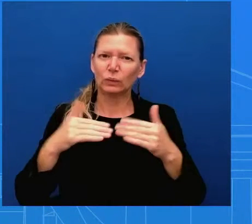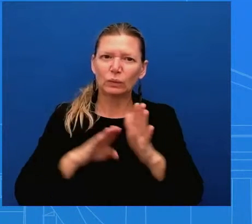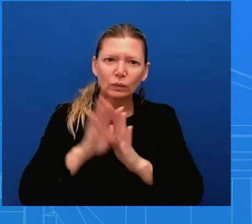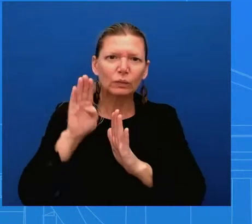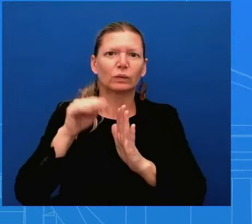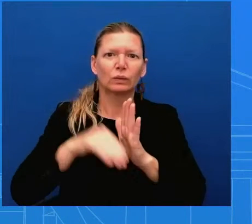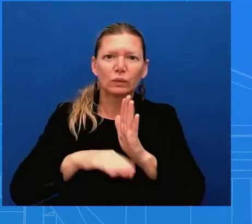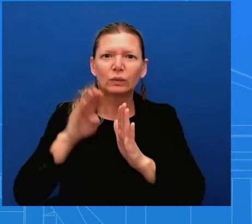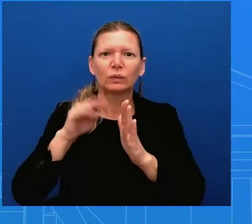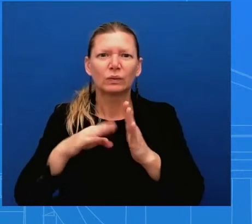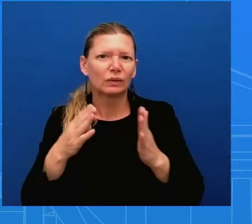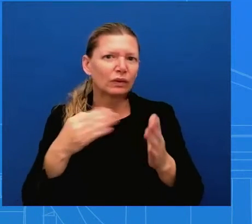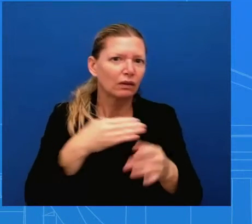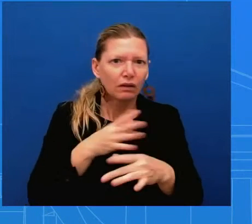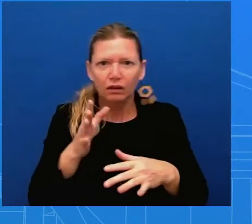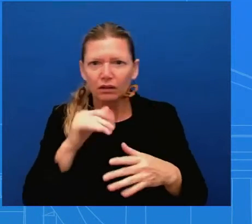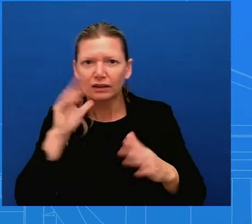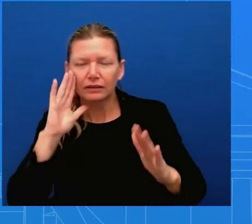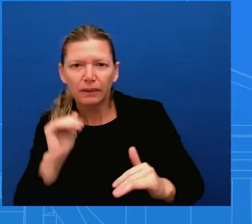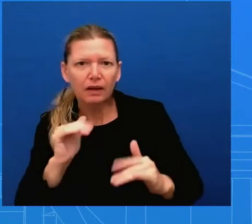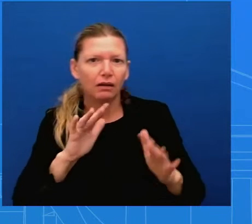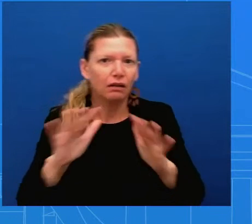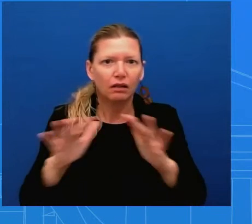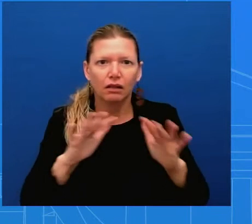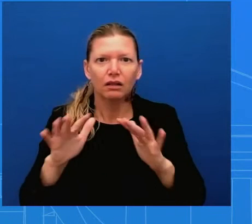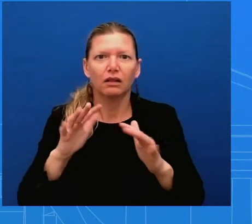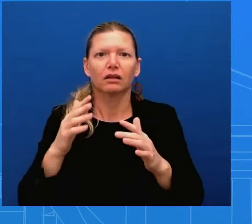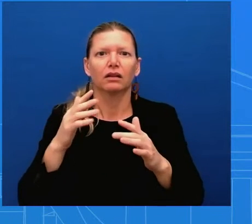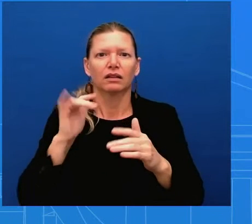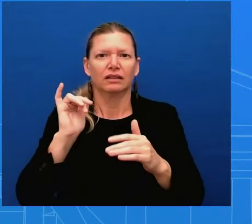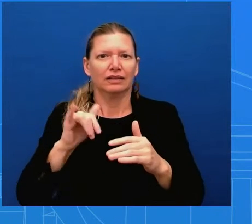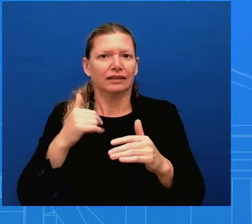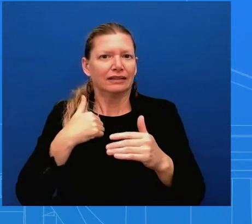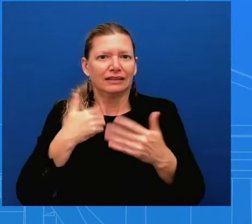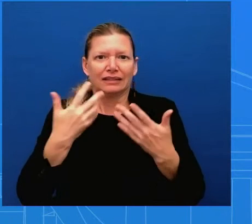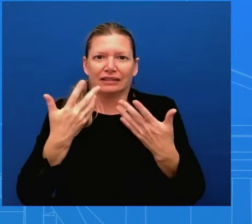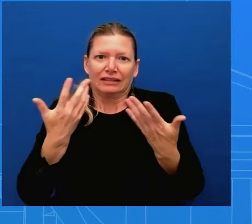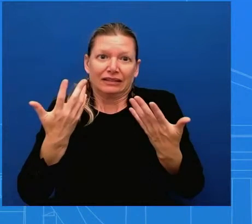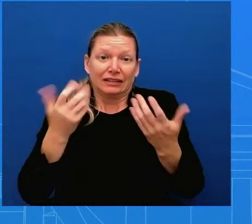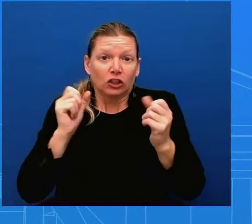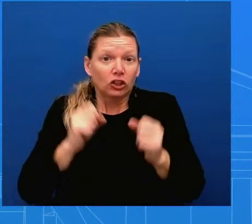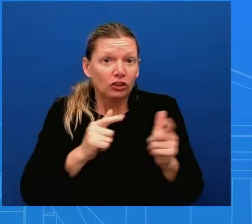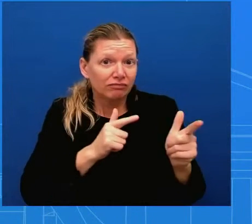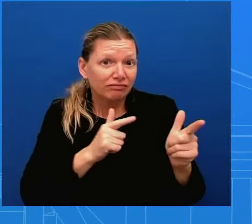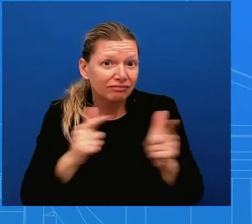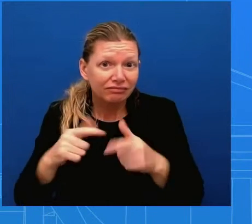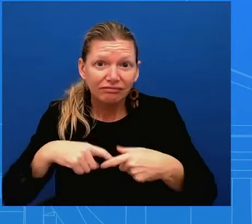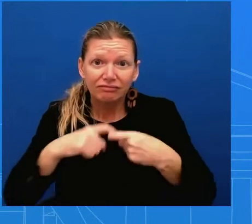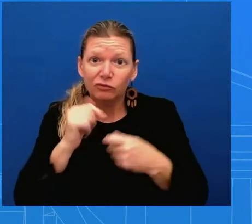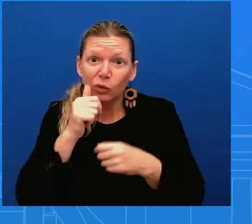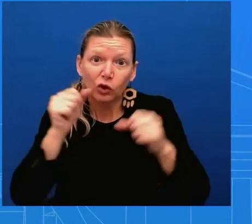if Hamas would just go ahead and release women, wounded, and elderly. We do believe Israel has put a good proposal on the table.